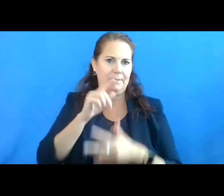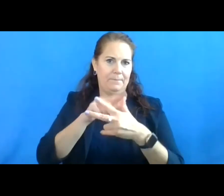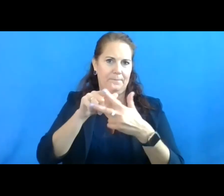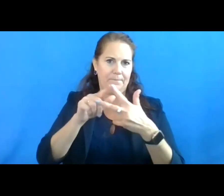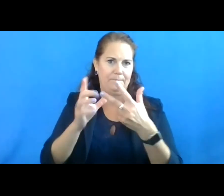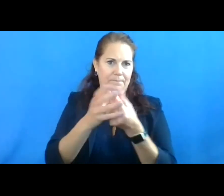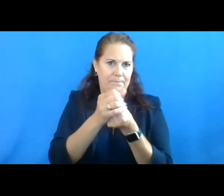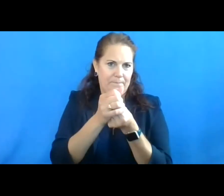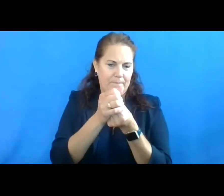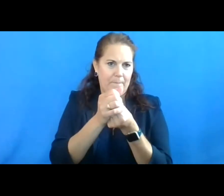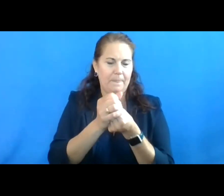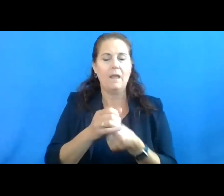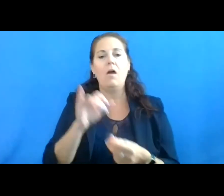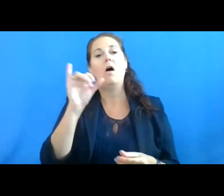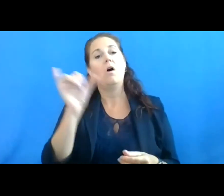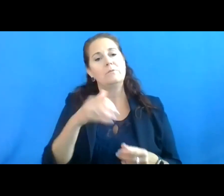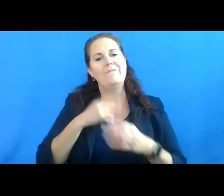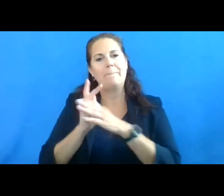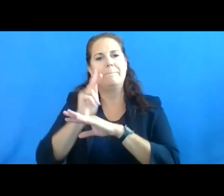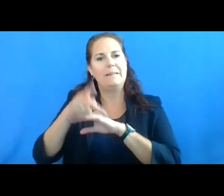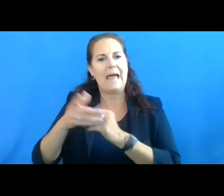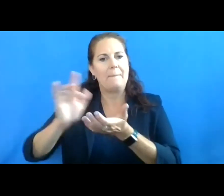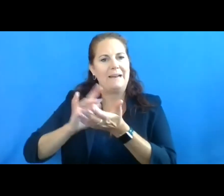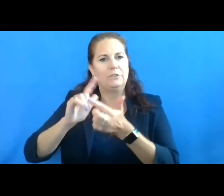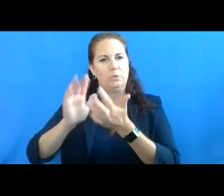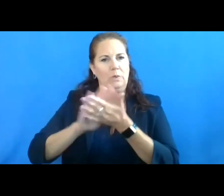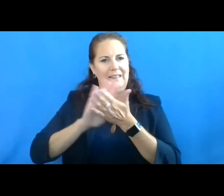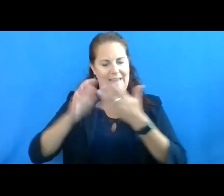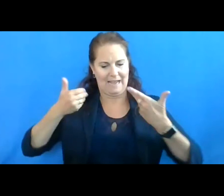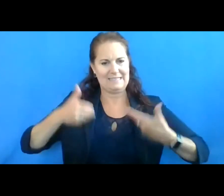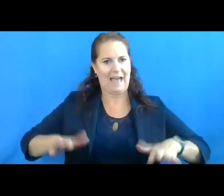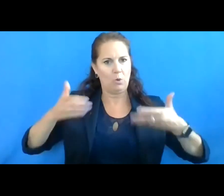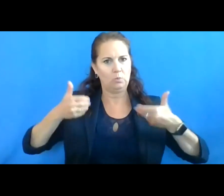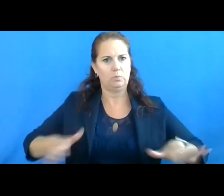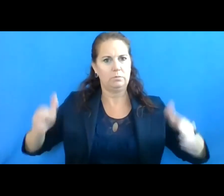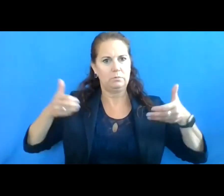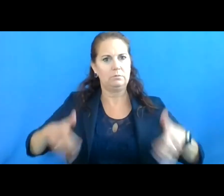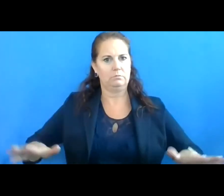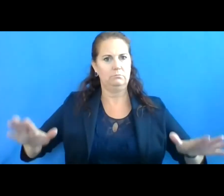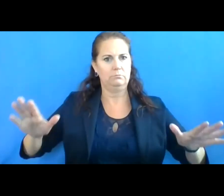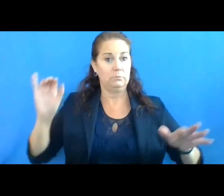There are plant medicines that we take to clean us out as well.